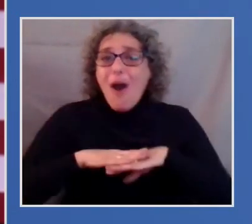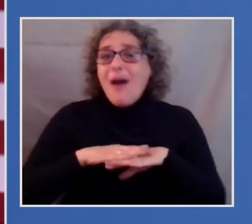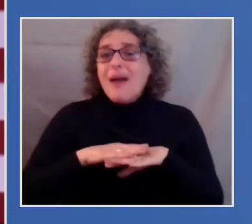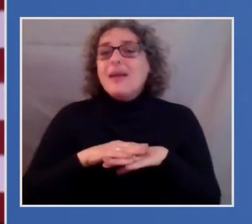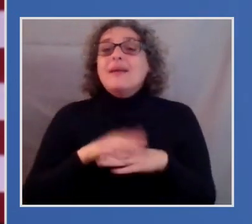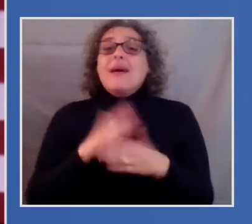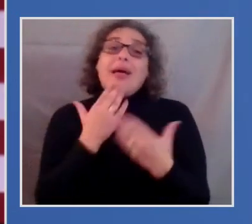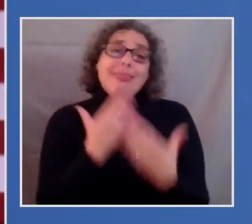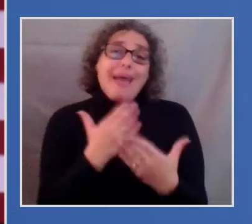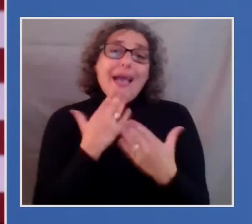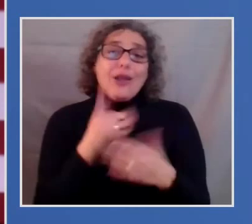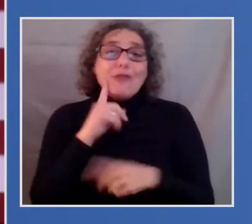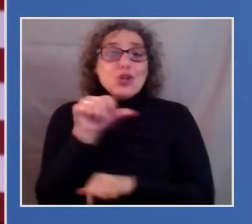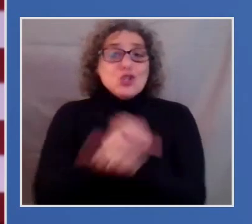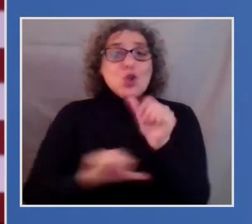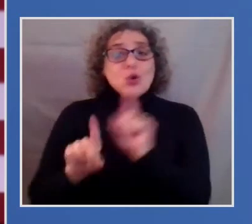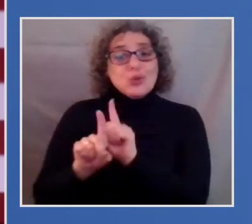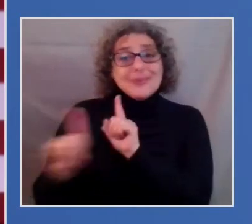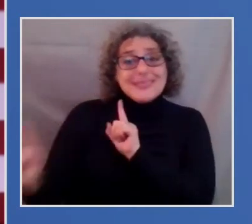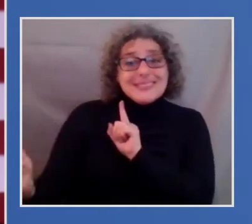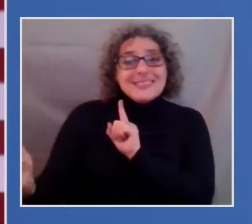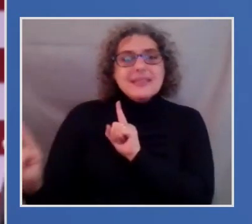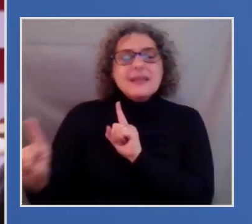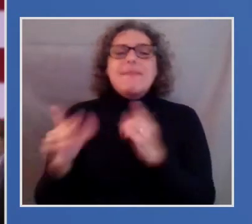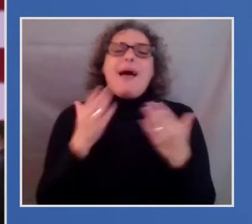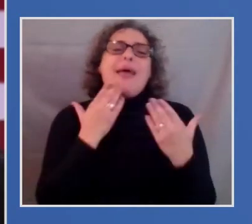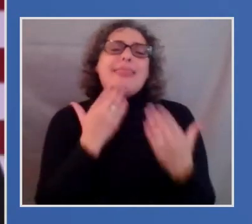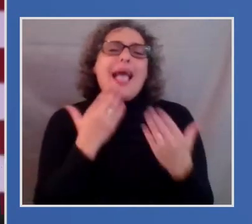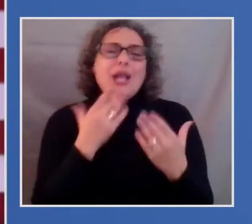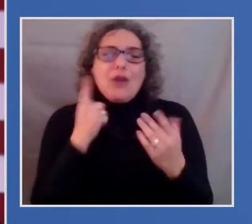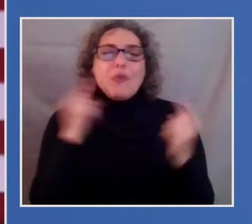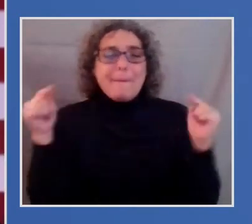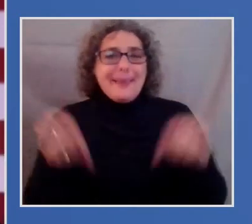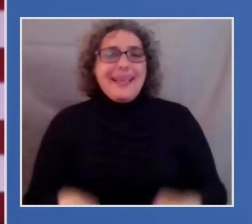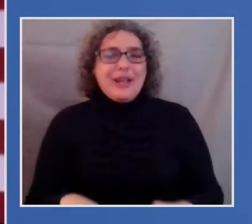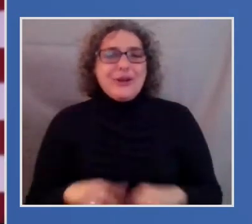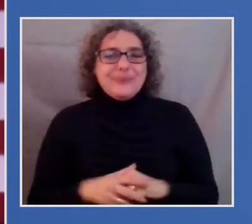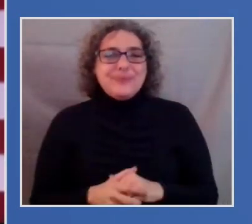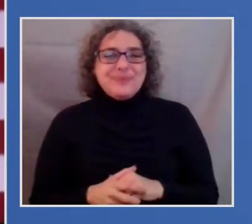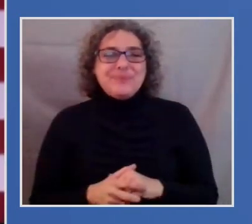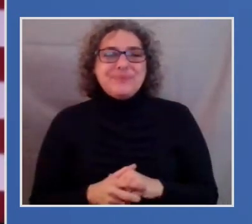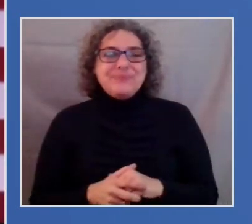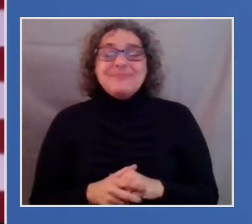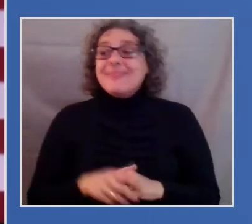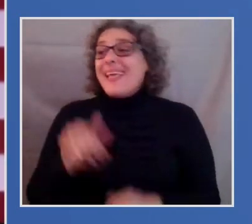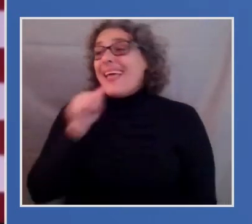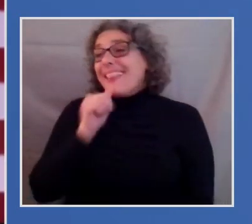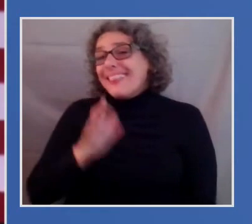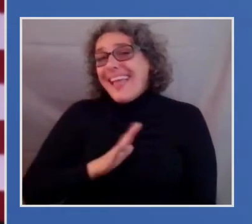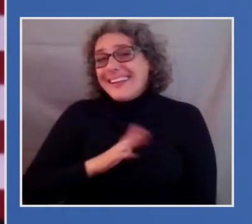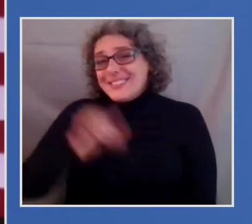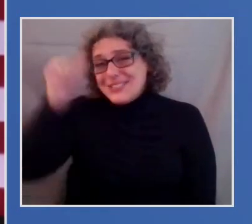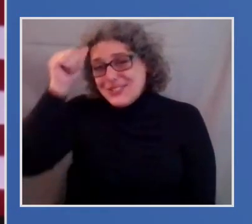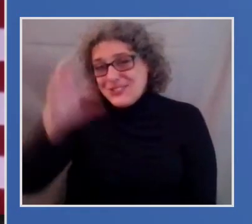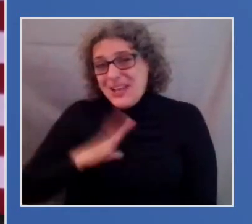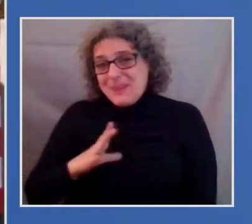AN HOUR.